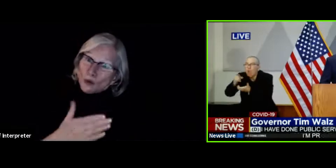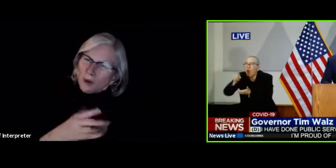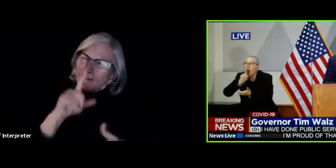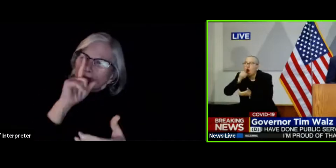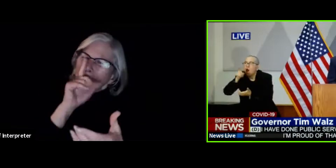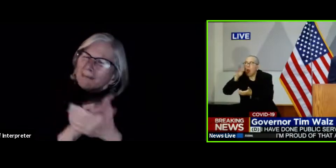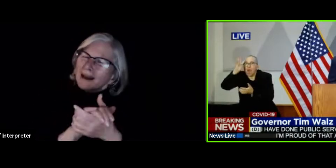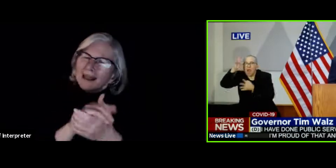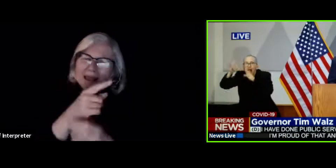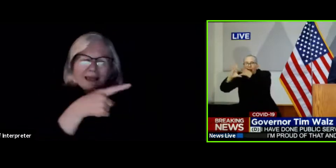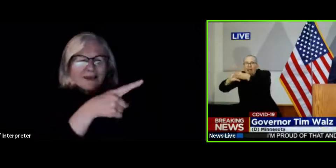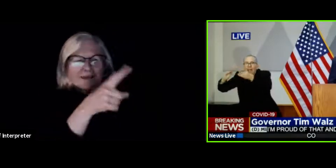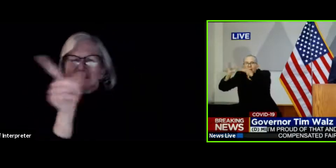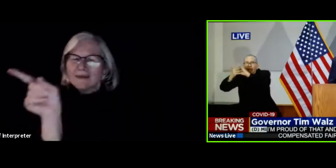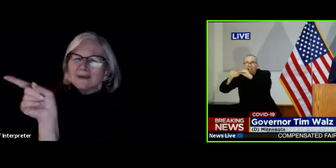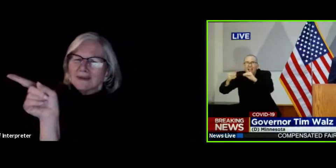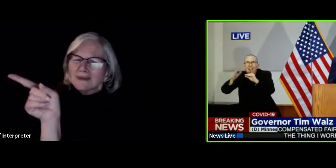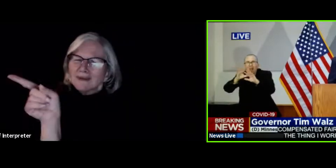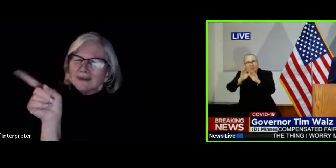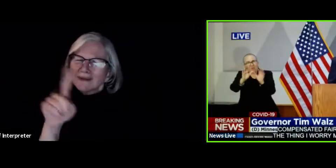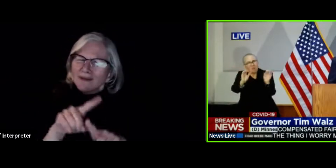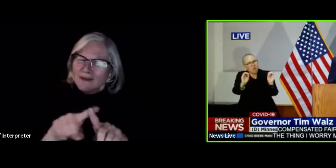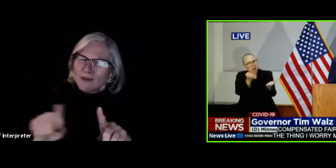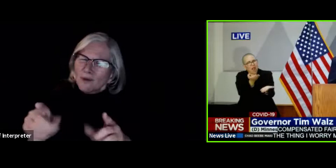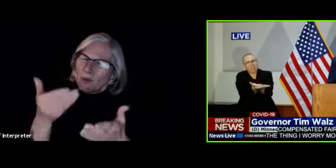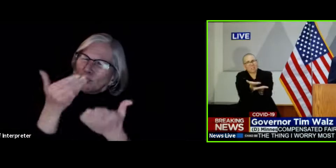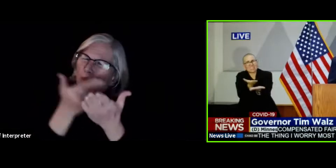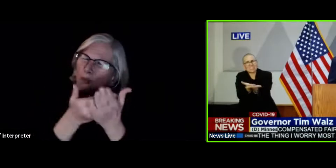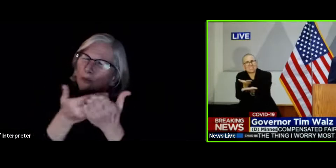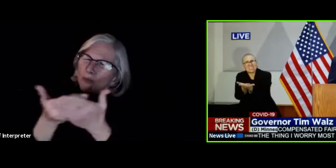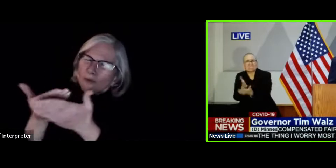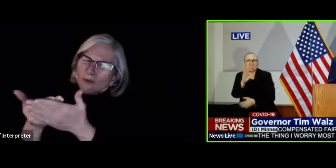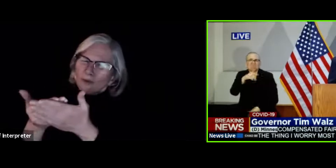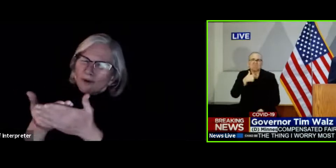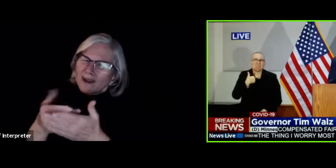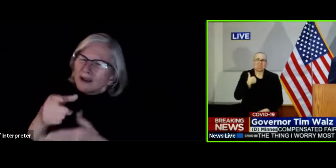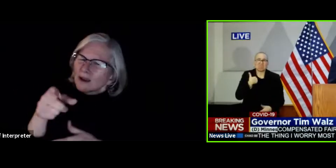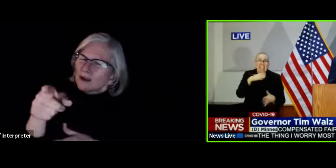NOT GOING TO LISTEN TO ME WHEN I TELL YOU TO WEAR A MASK. YOU'RE PROBABLY GOING TO, YOU KNOW, AGAIN, I'VE WATCHED THIS,